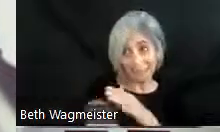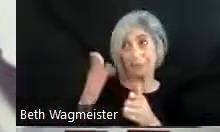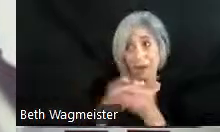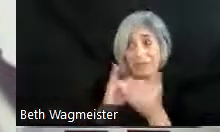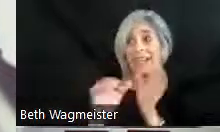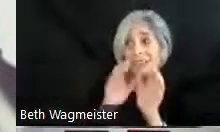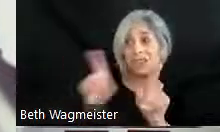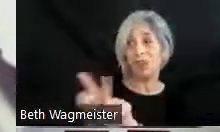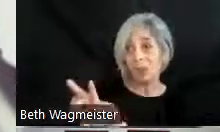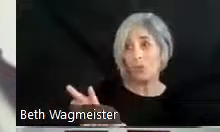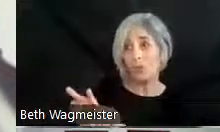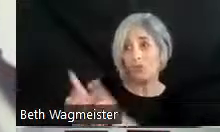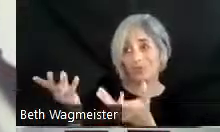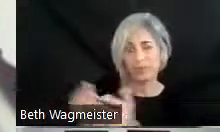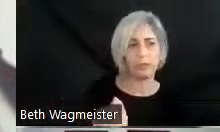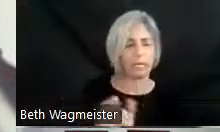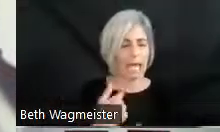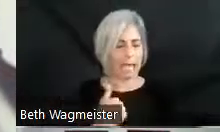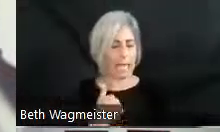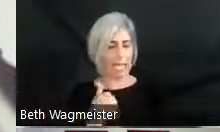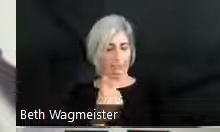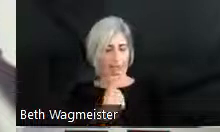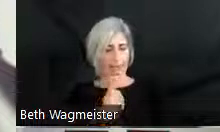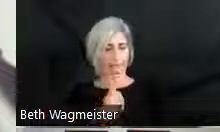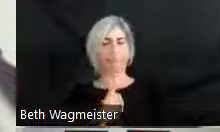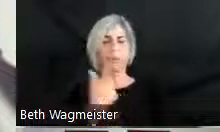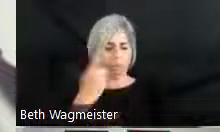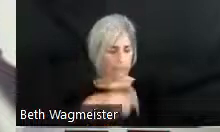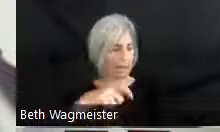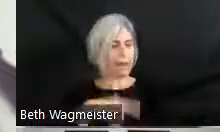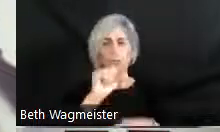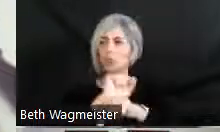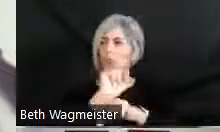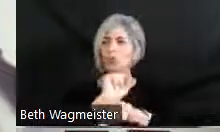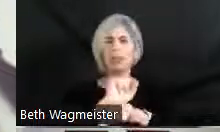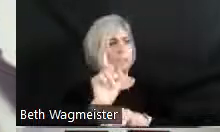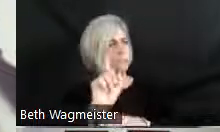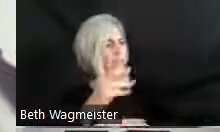that conversation. I was once working at a large consulting firm.